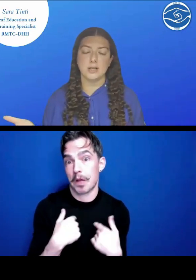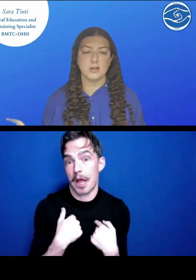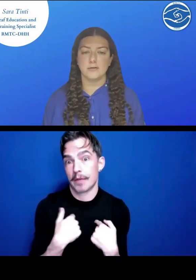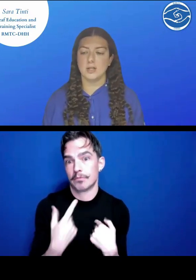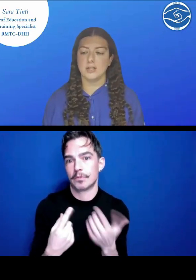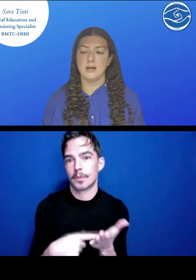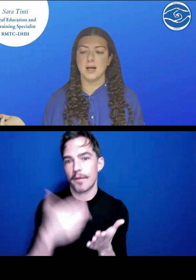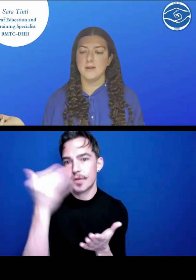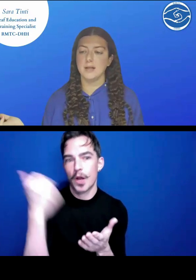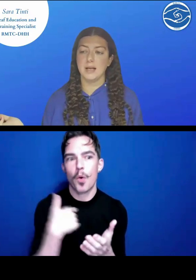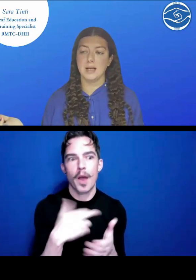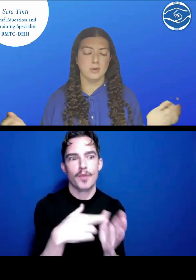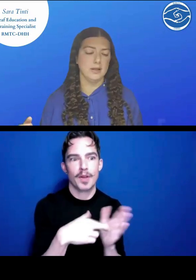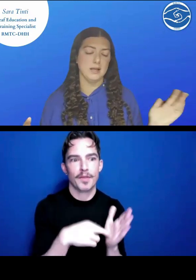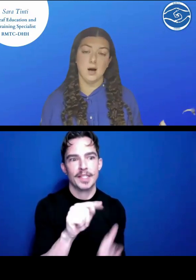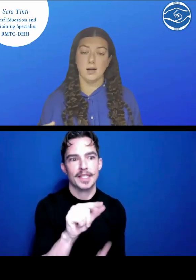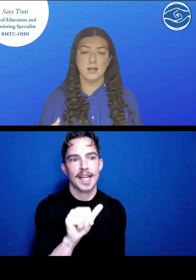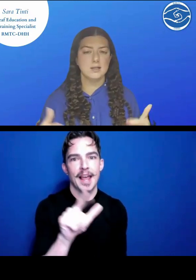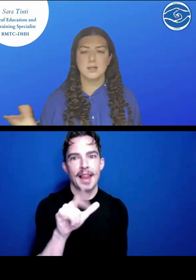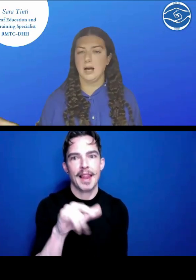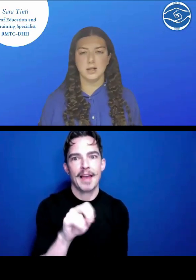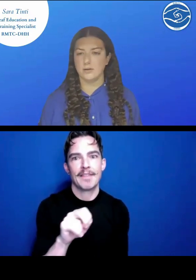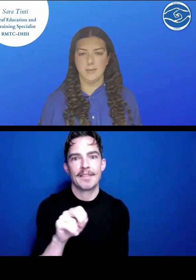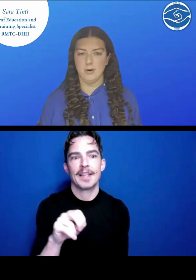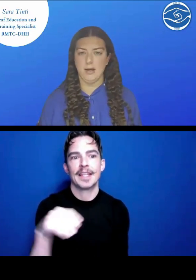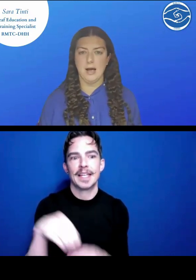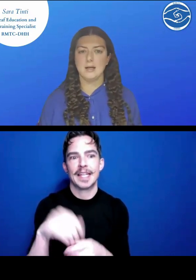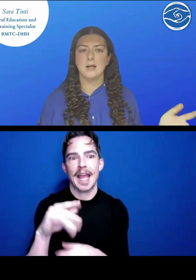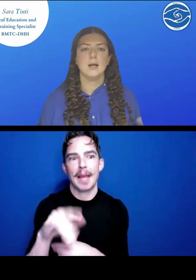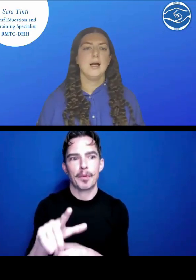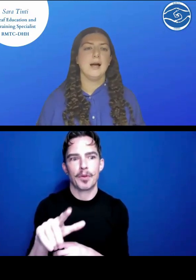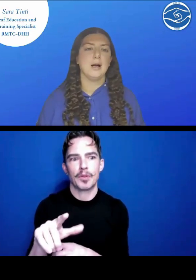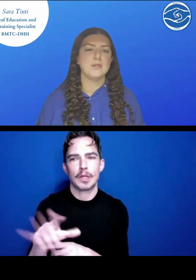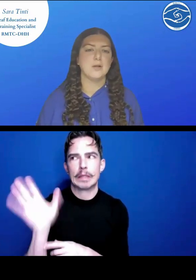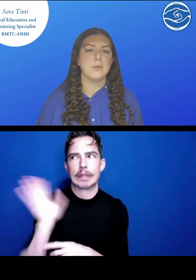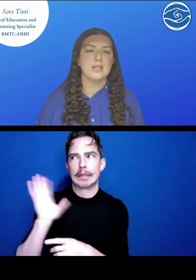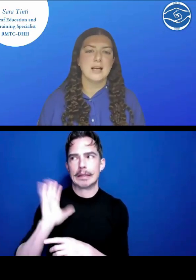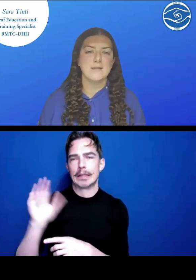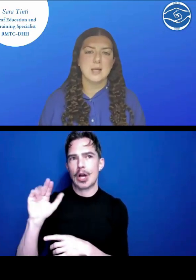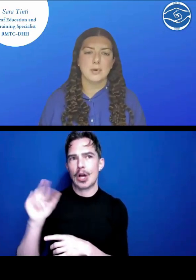I registered for a TA-Live! in April in August. I don't remember that. So, we've just kind of